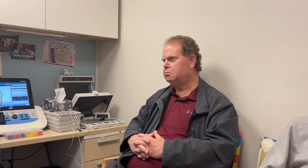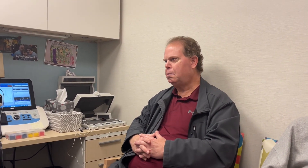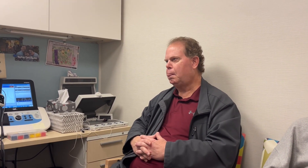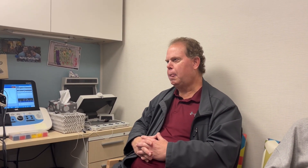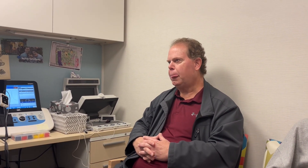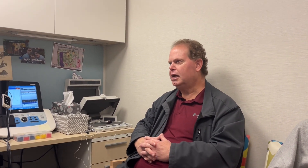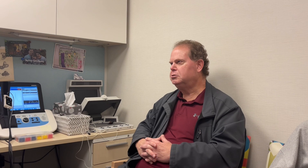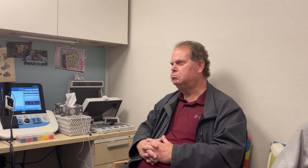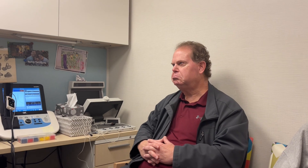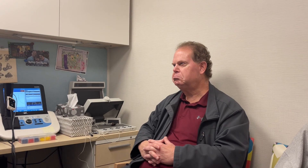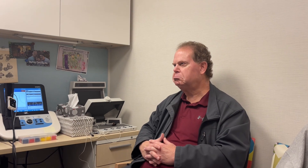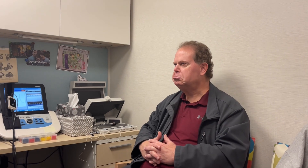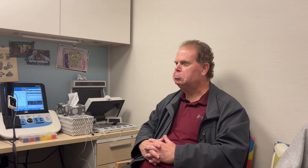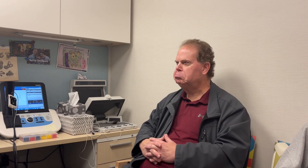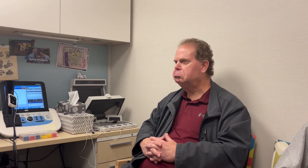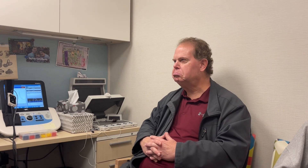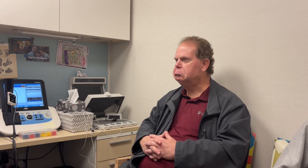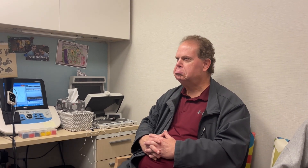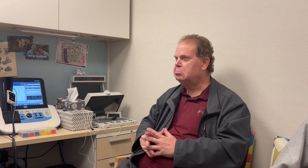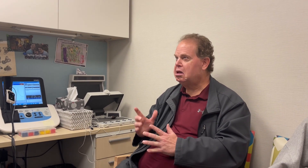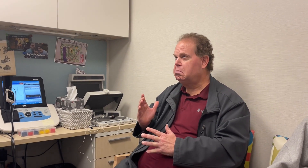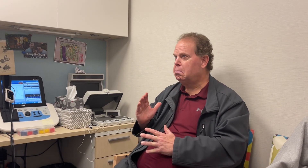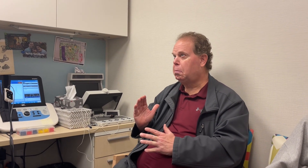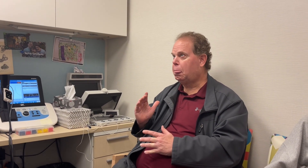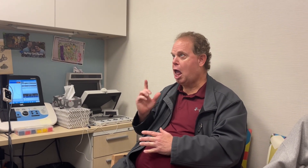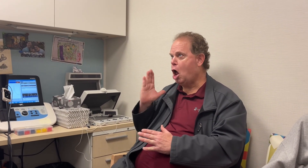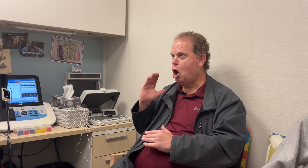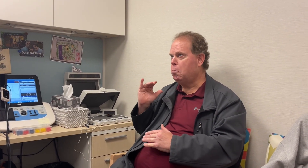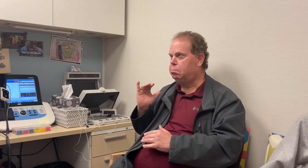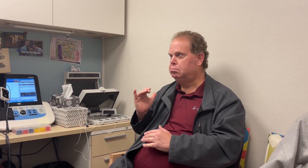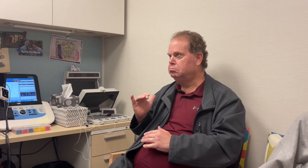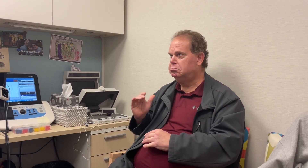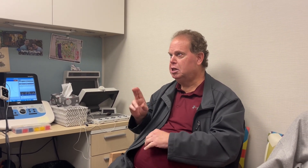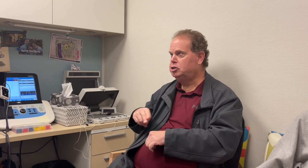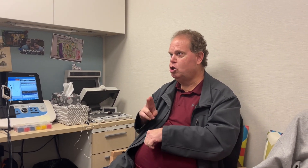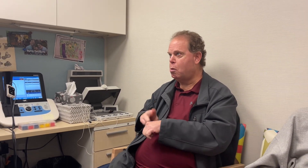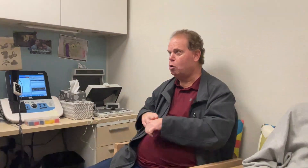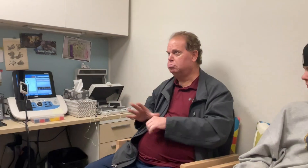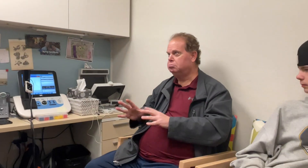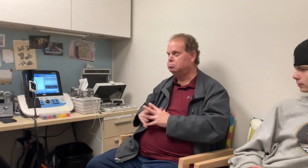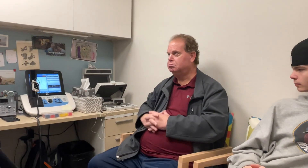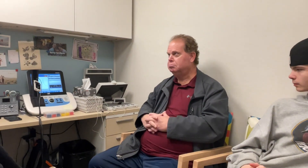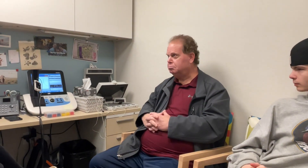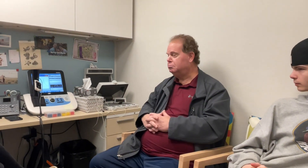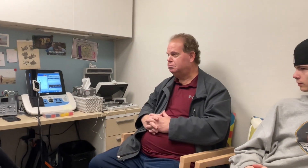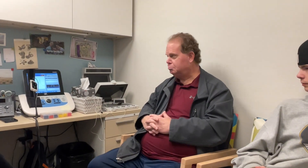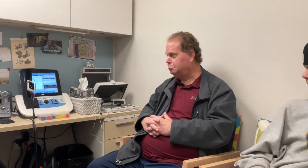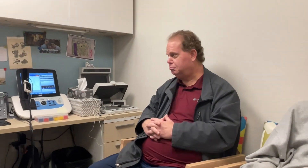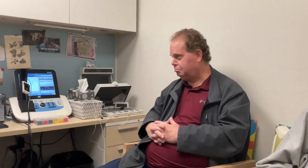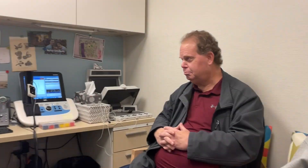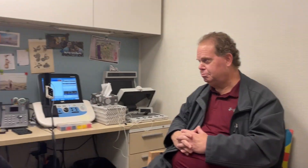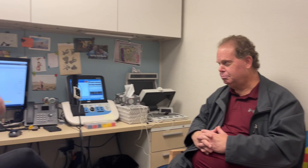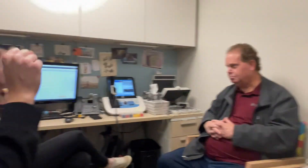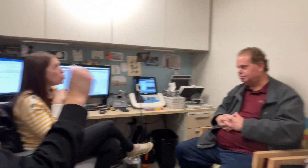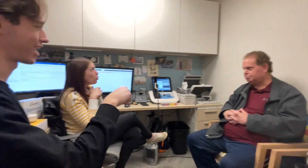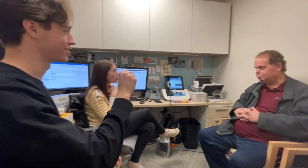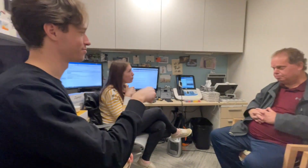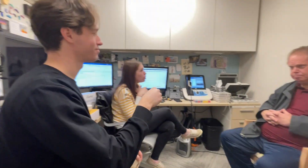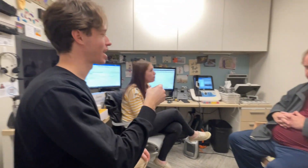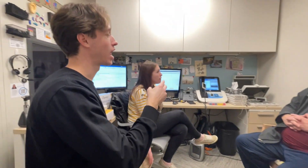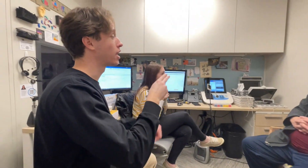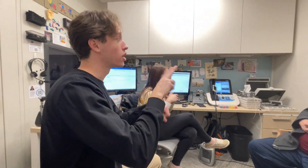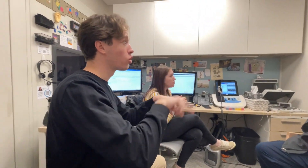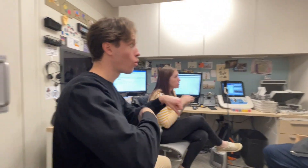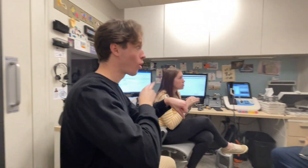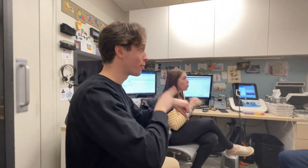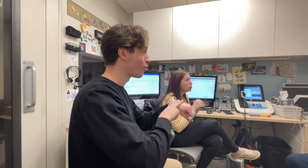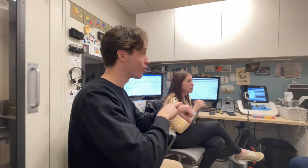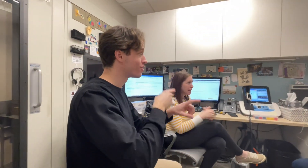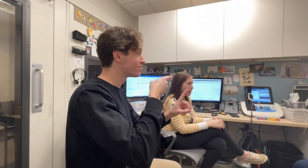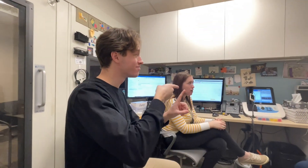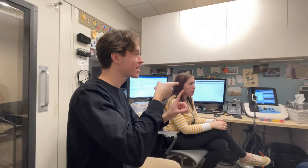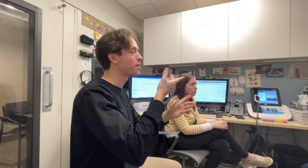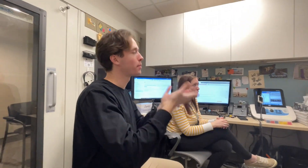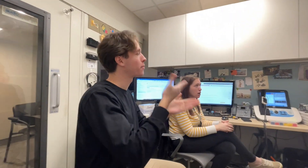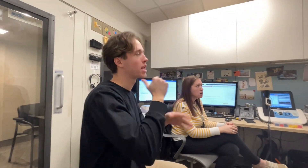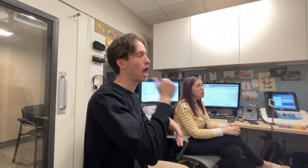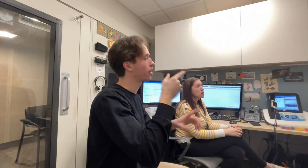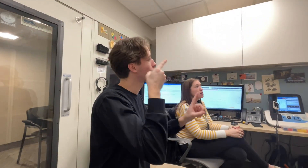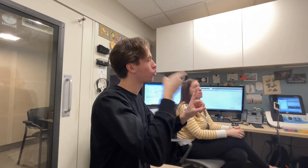yeah I hope it's normal yeah and and normal may not be the goal today right